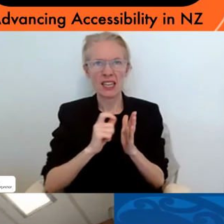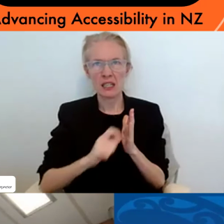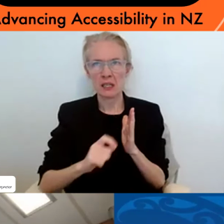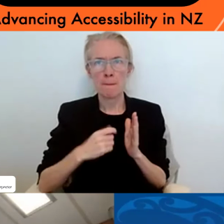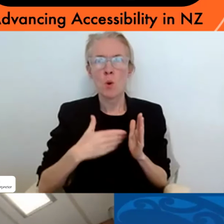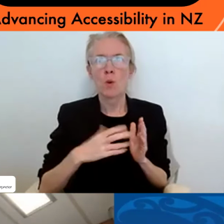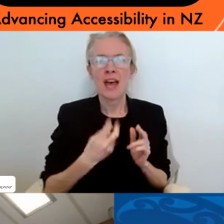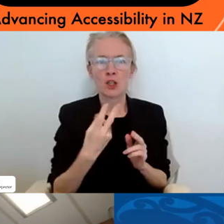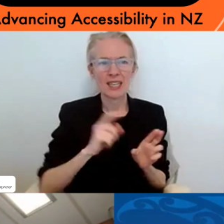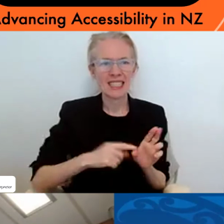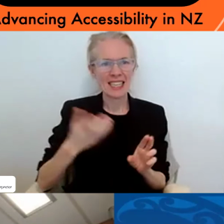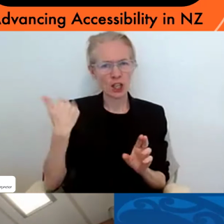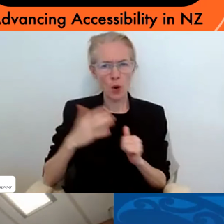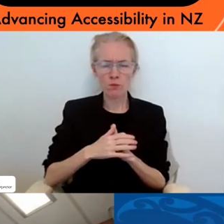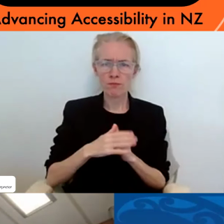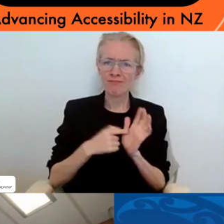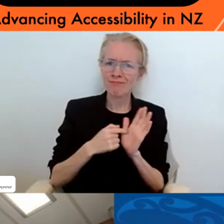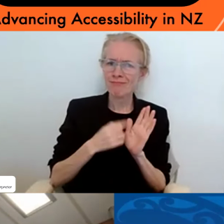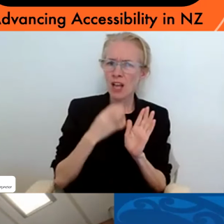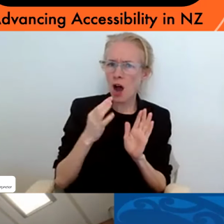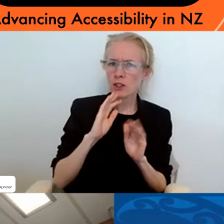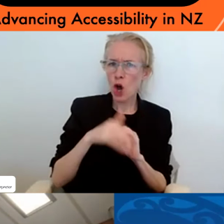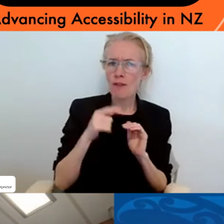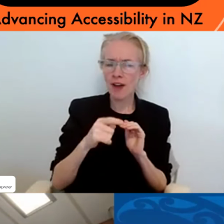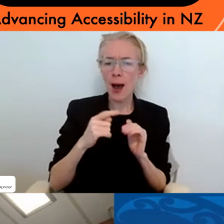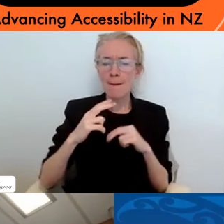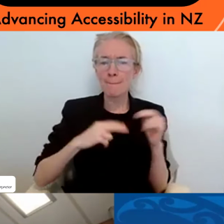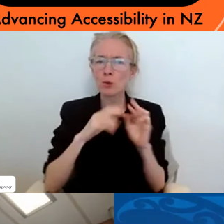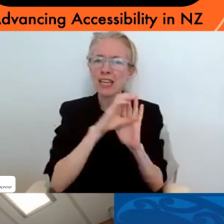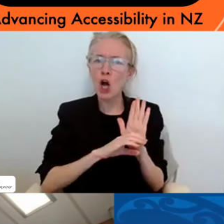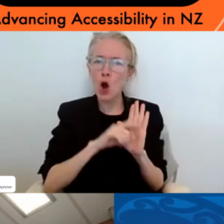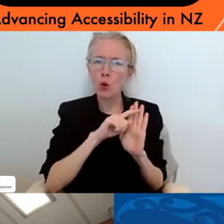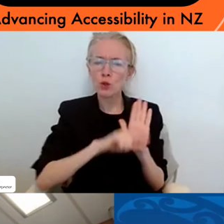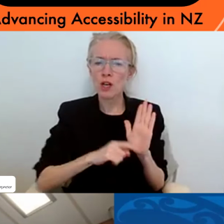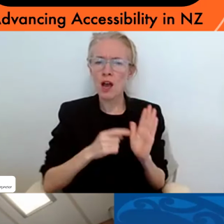on the 4121 Building Code? It's very out of date, but I wondered